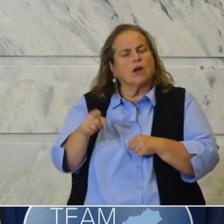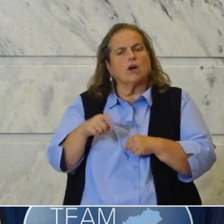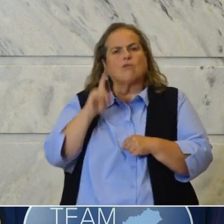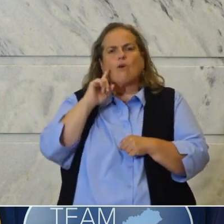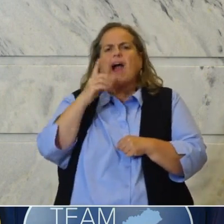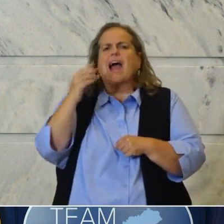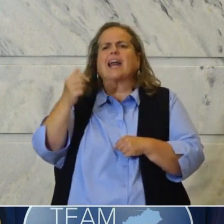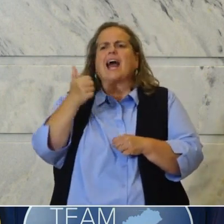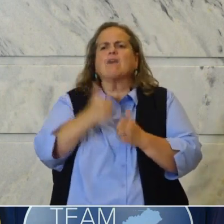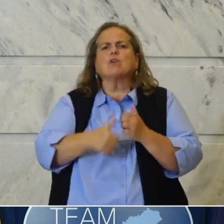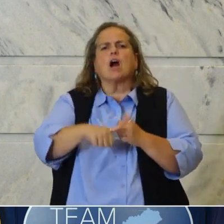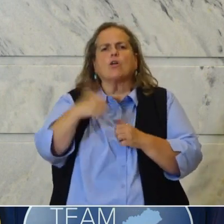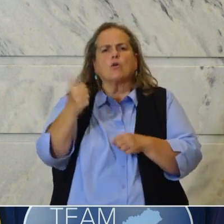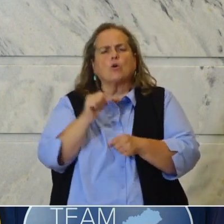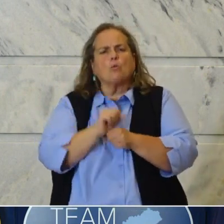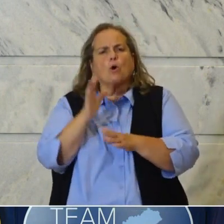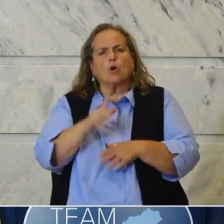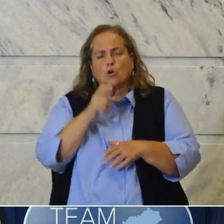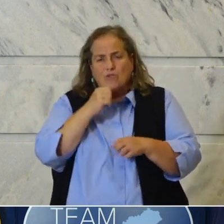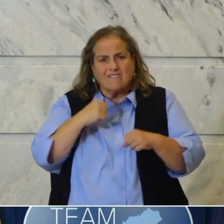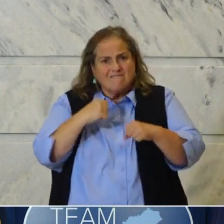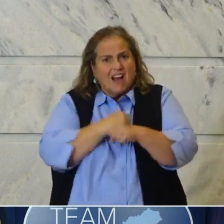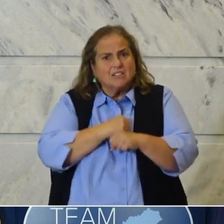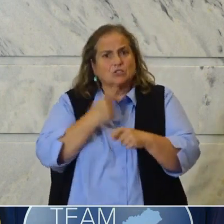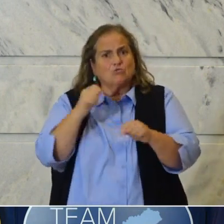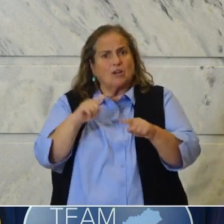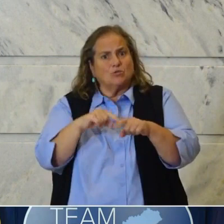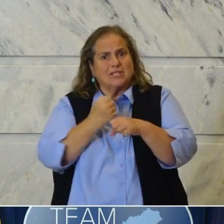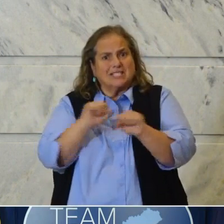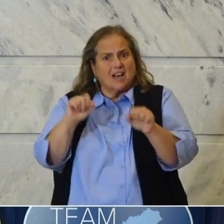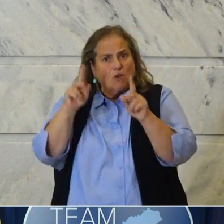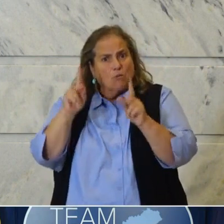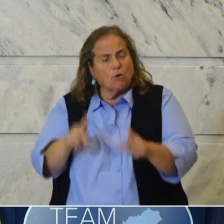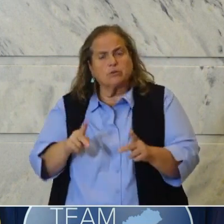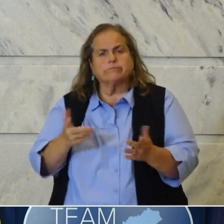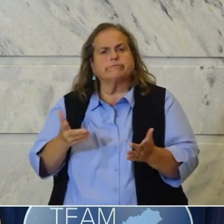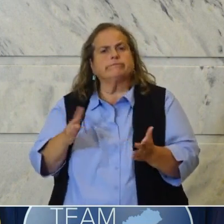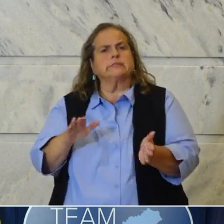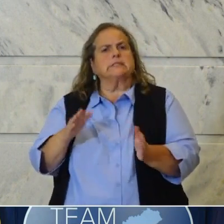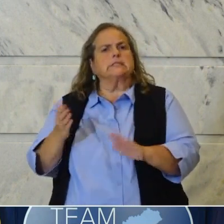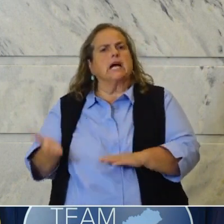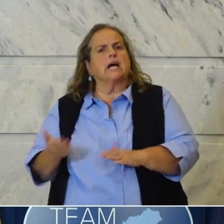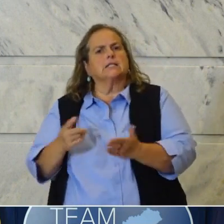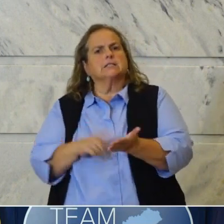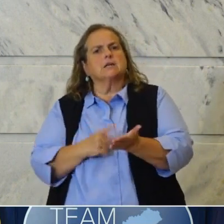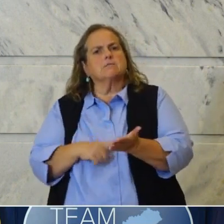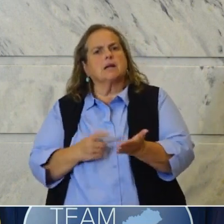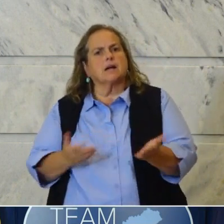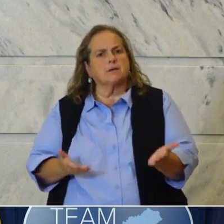and sometimes loses that individual that they are trying toe to help.